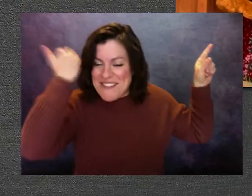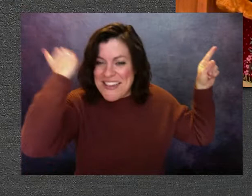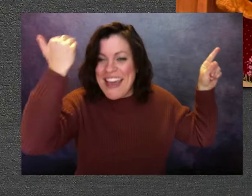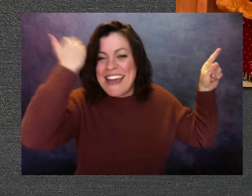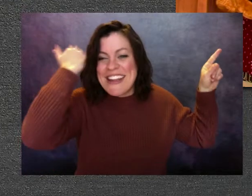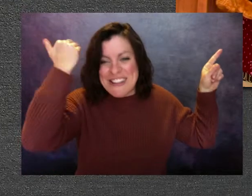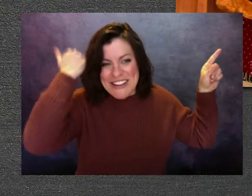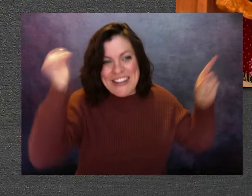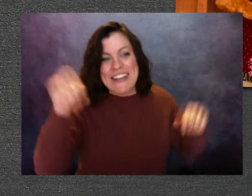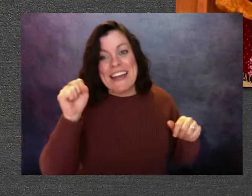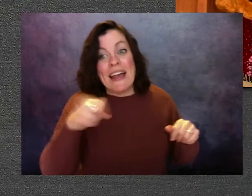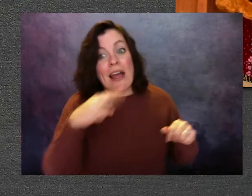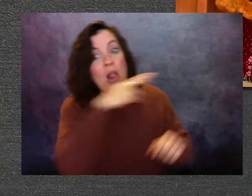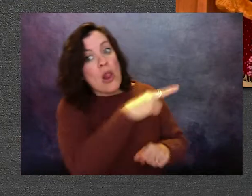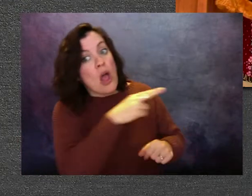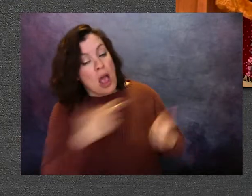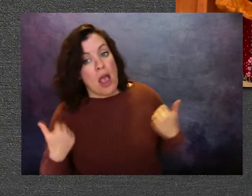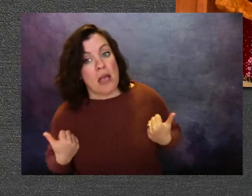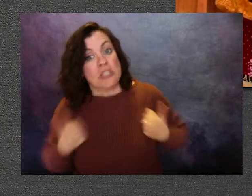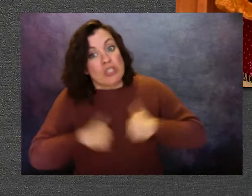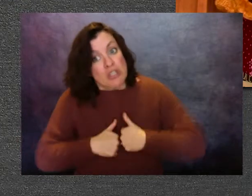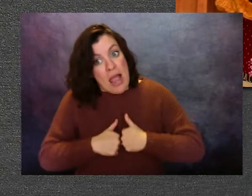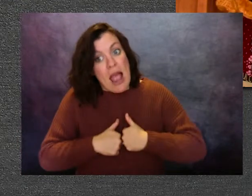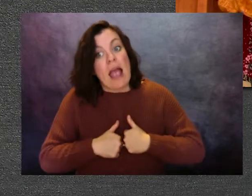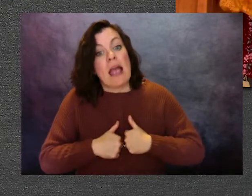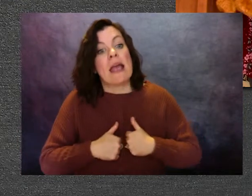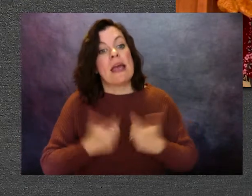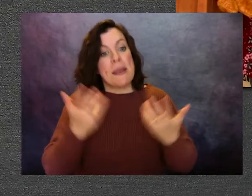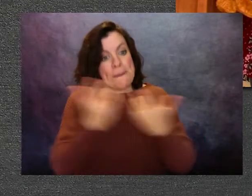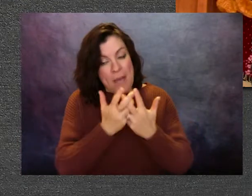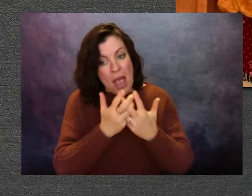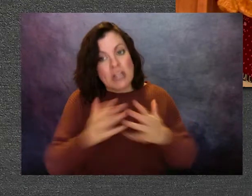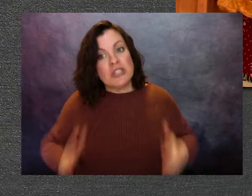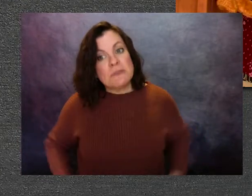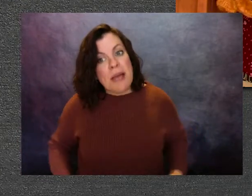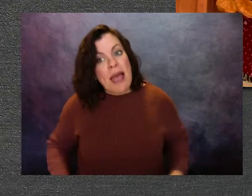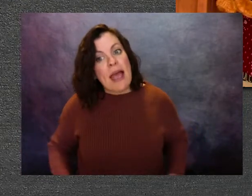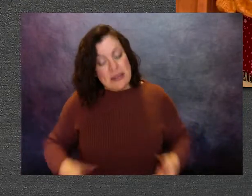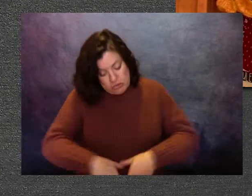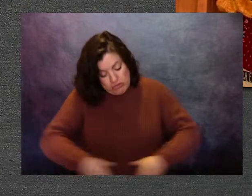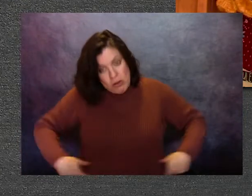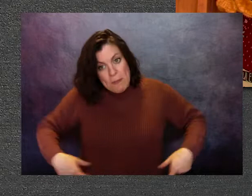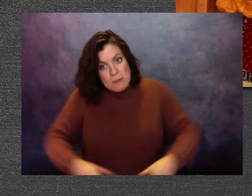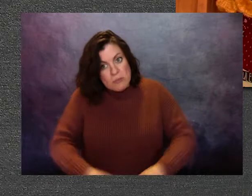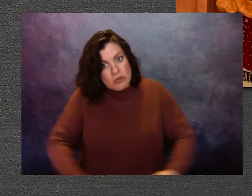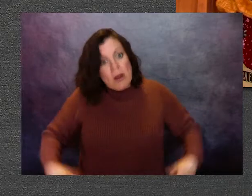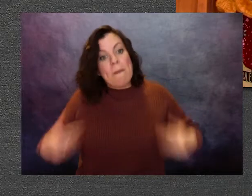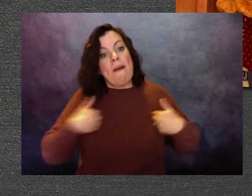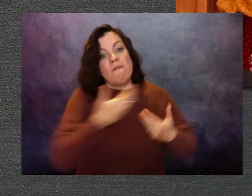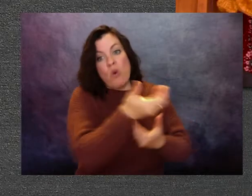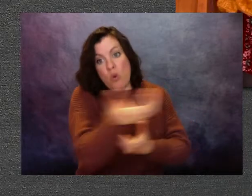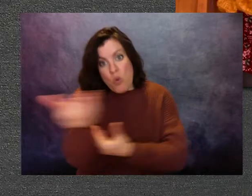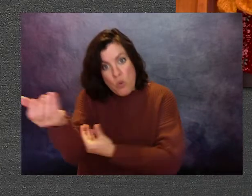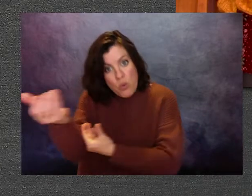because look, there's their jacket and their pants that match. They also have to have a hose, right? The community helper that firefighters do,